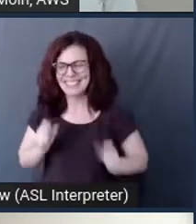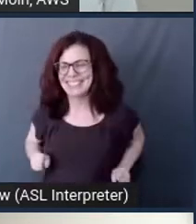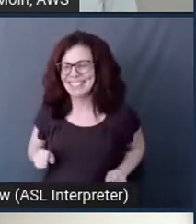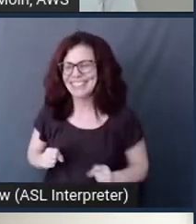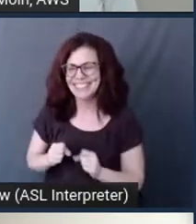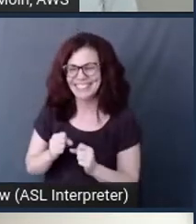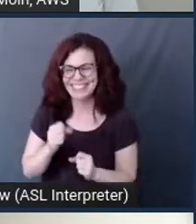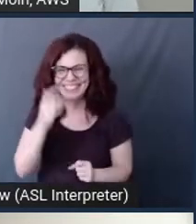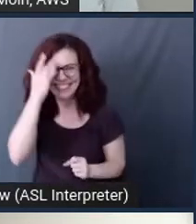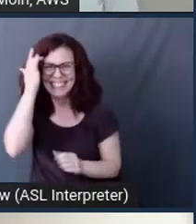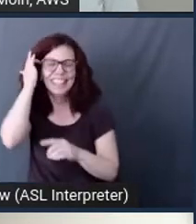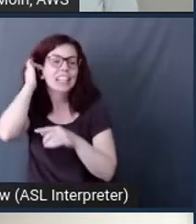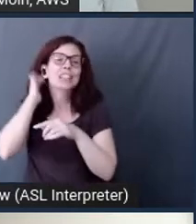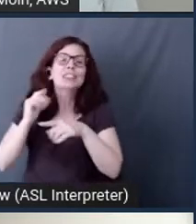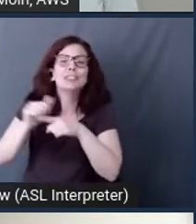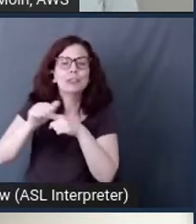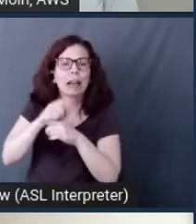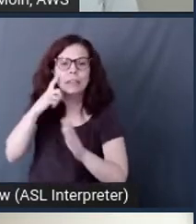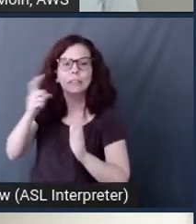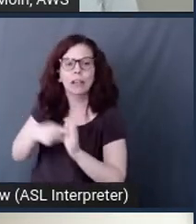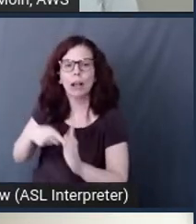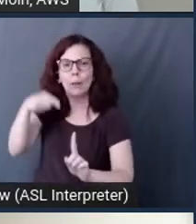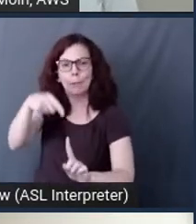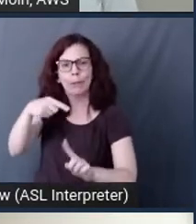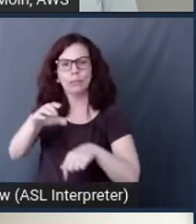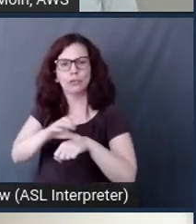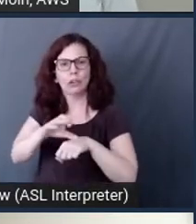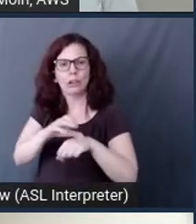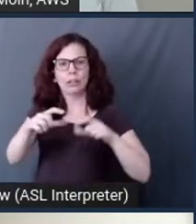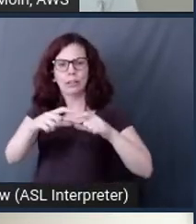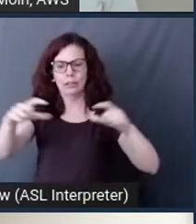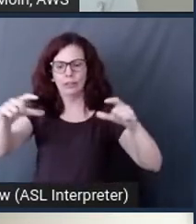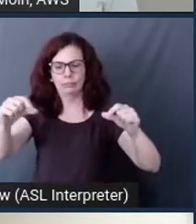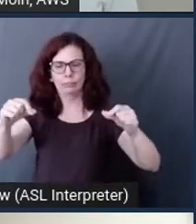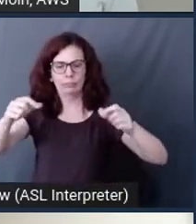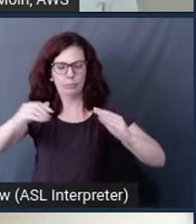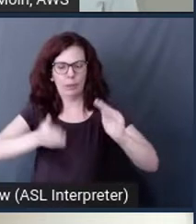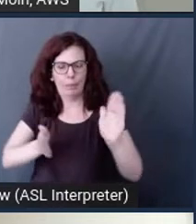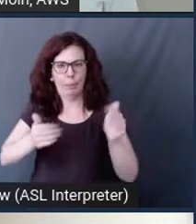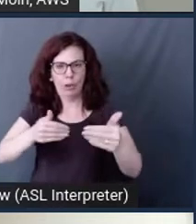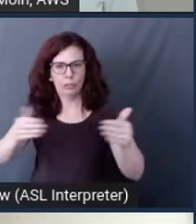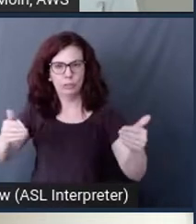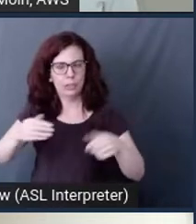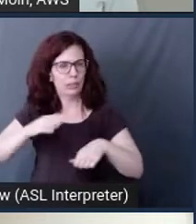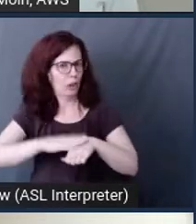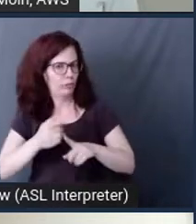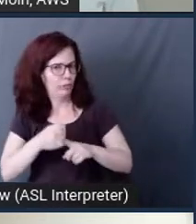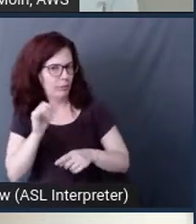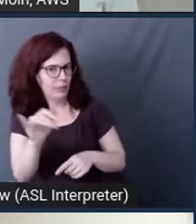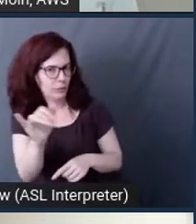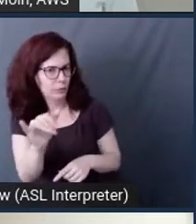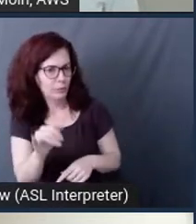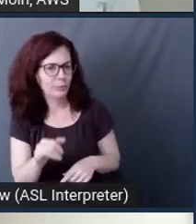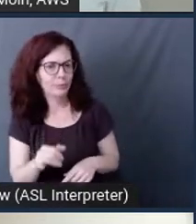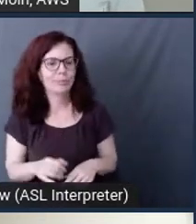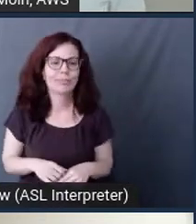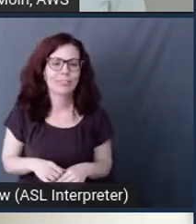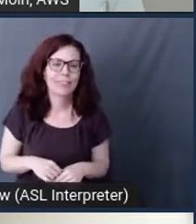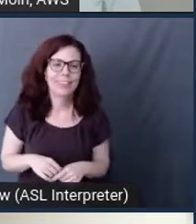You can train it to detect a specific box of chocolates, and then alert from that. Yeah, I think that's an interesting question.